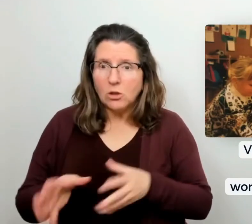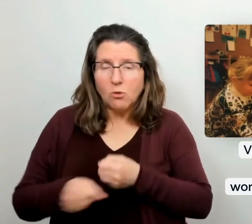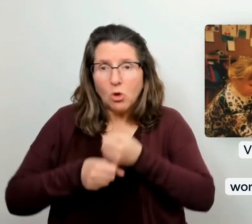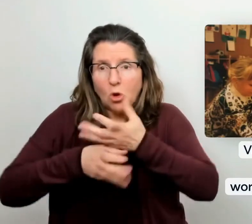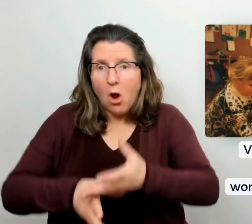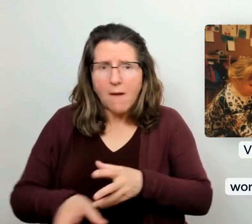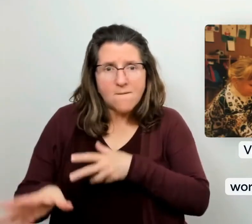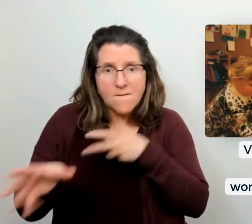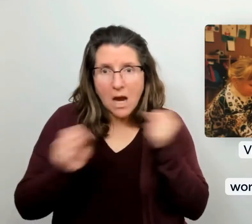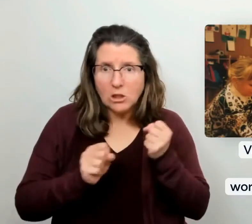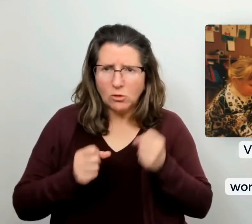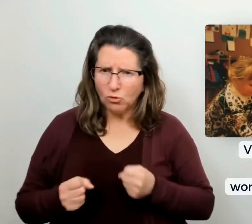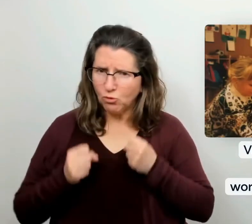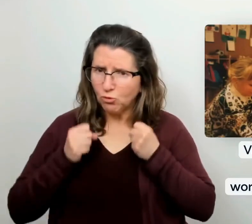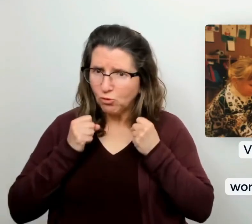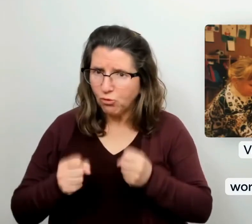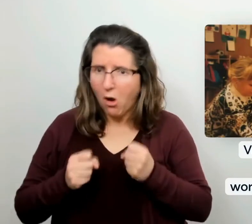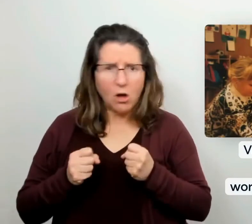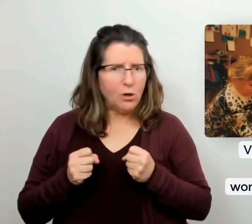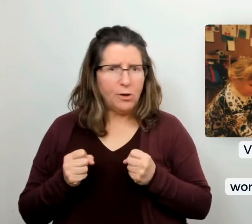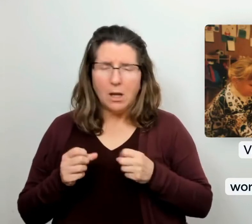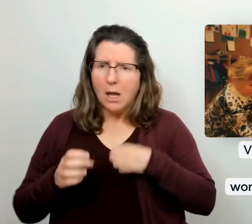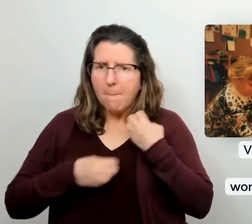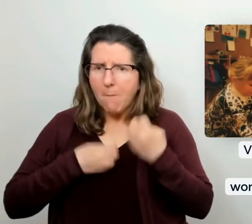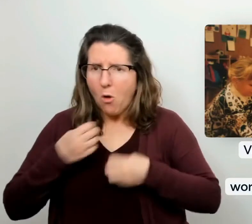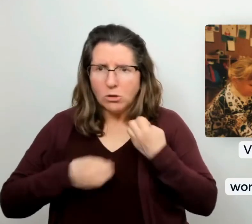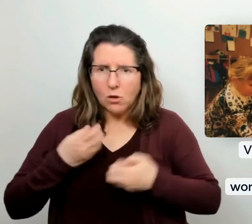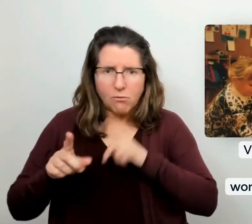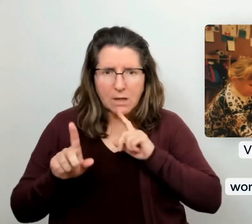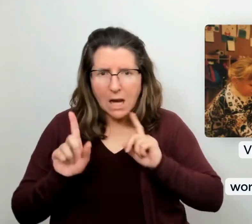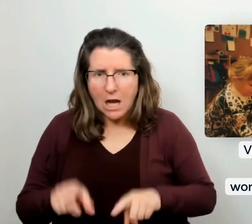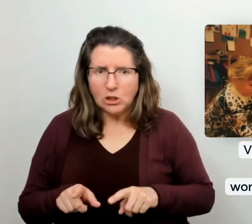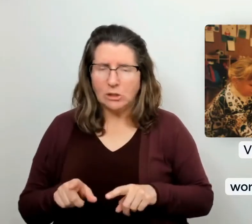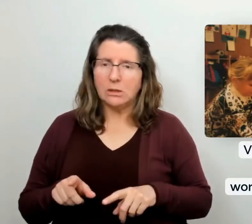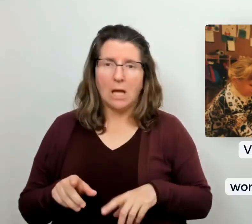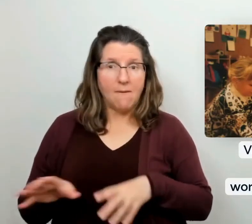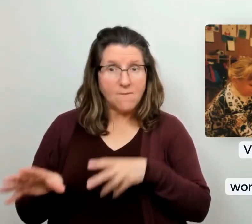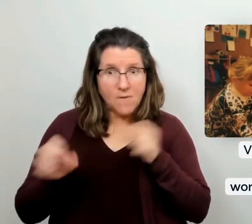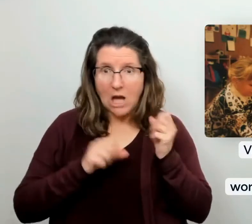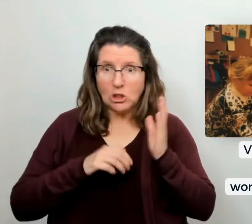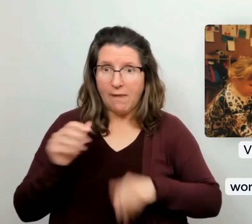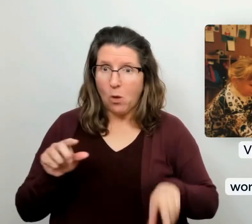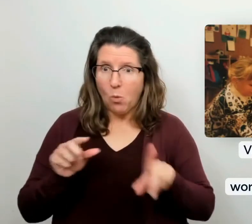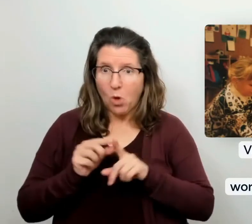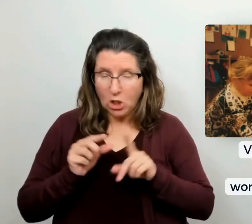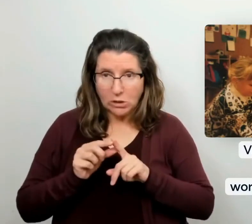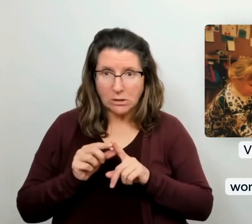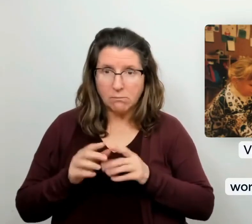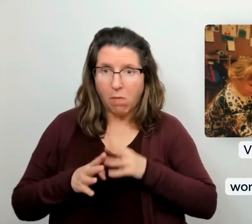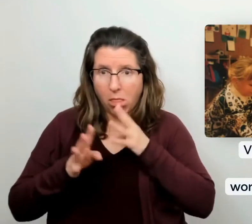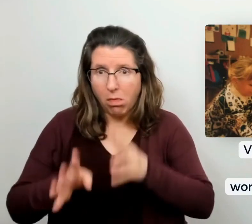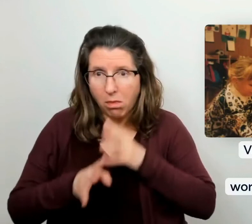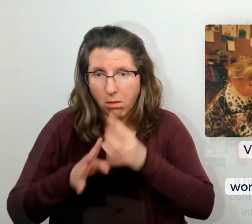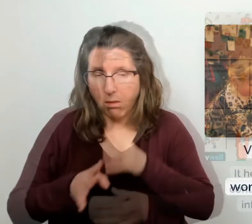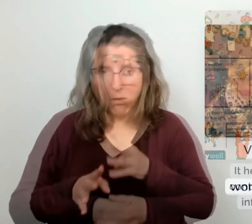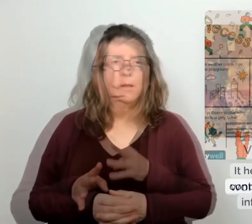Visuals create faster and stronger emotional reactions compared to simply speaking.